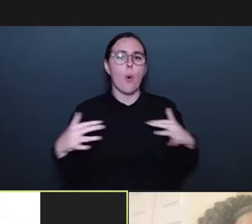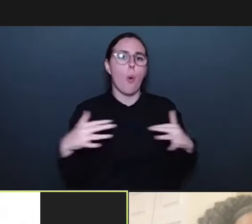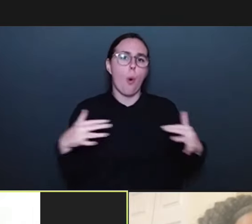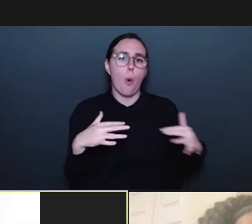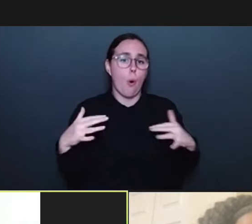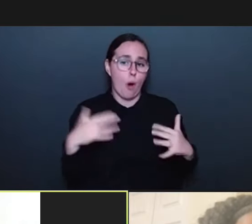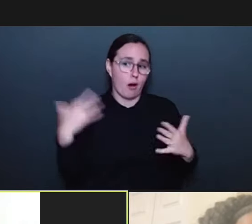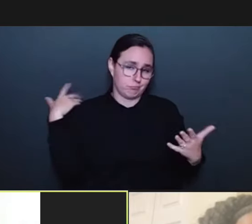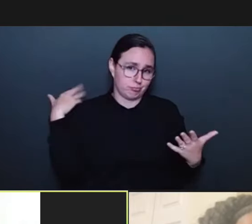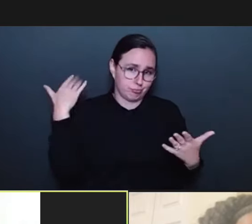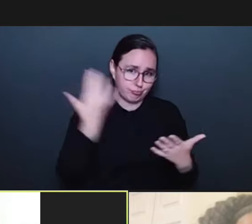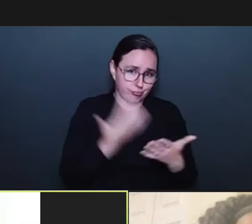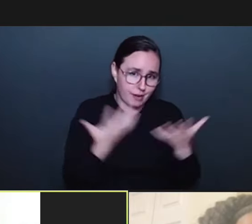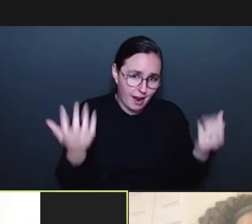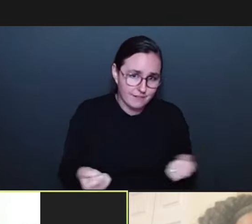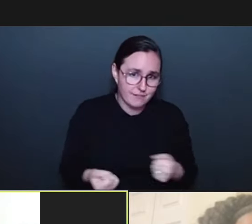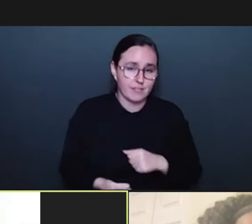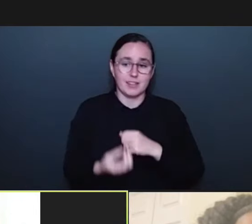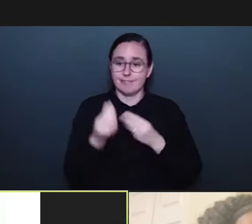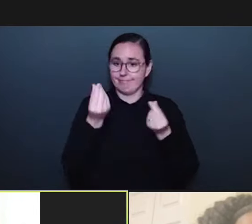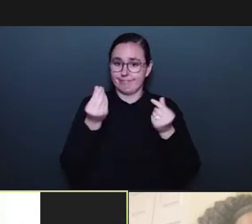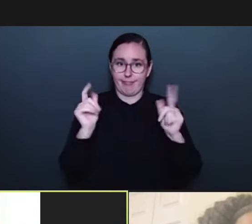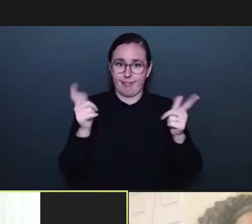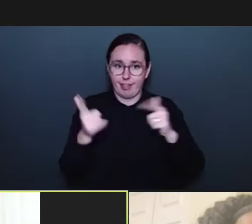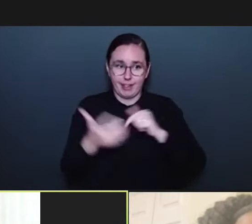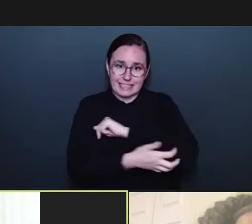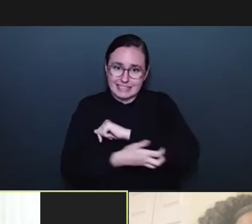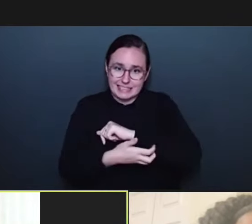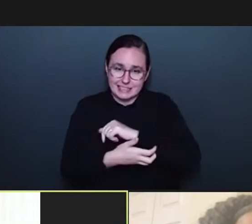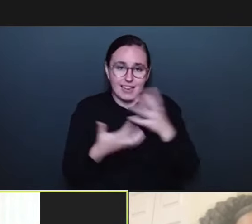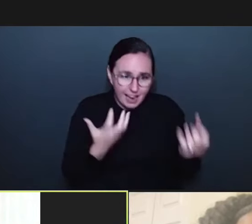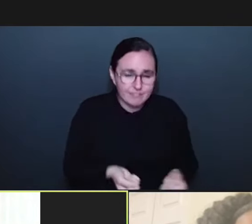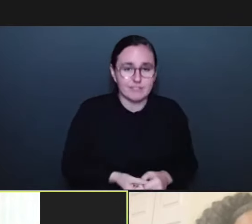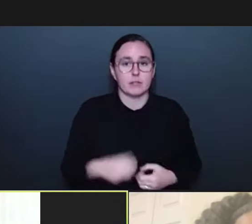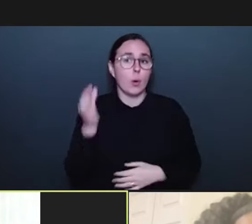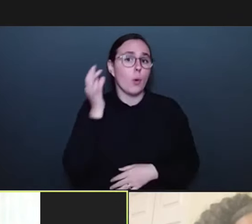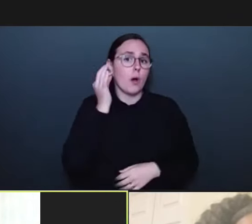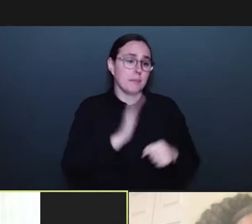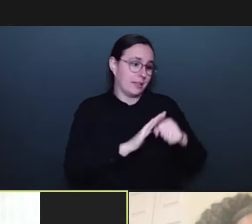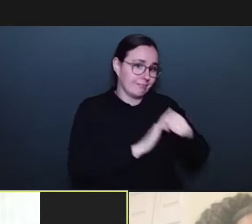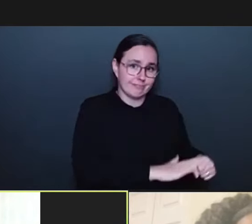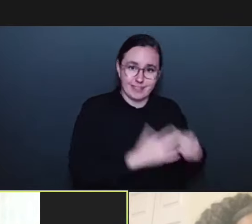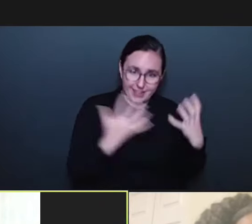all these things, it's hard to talk about things related to climate change or the environment.